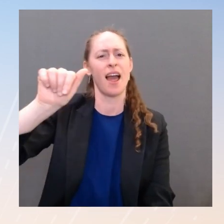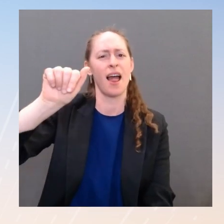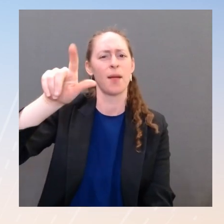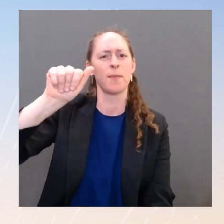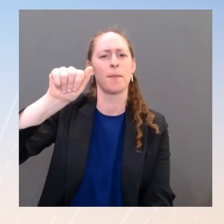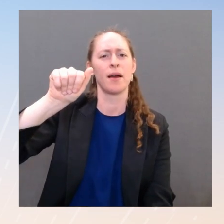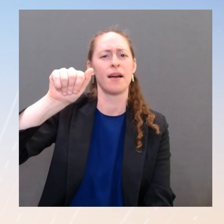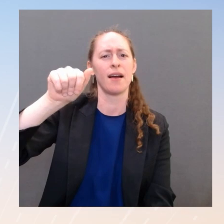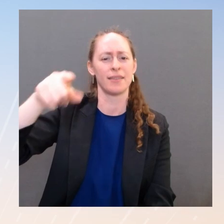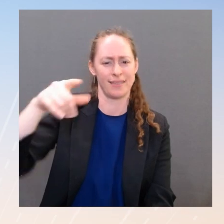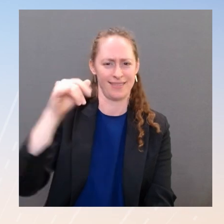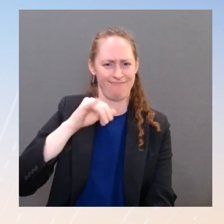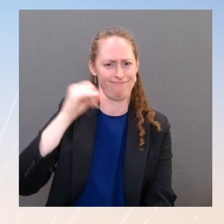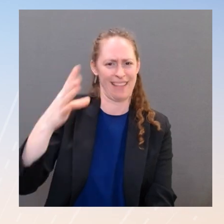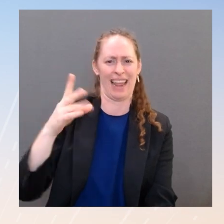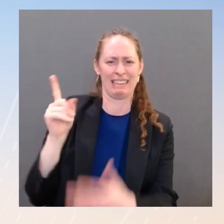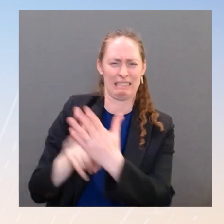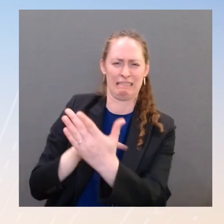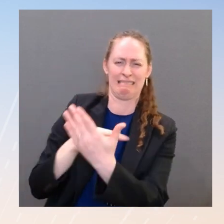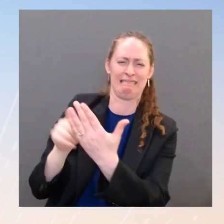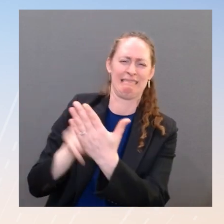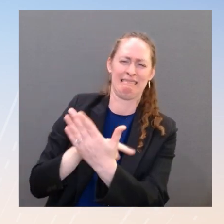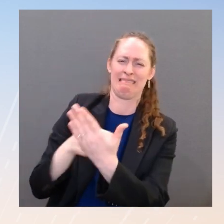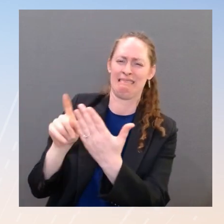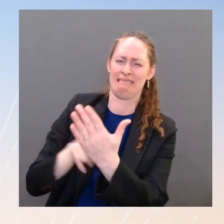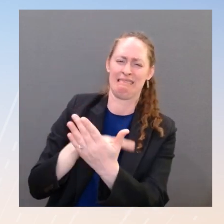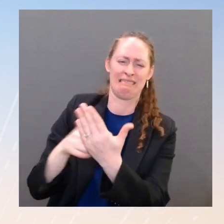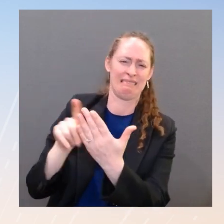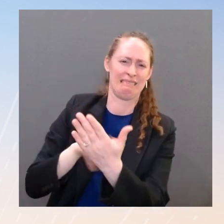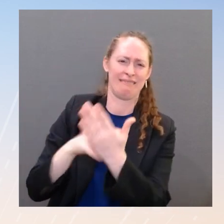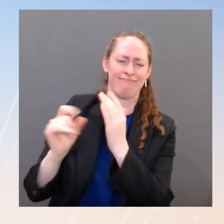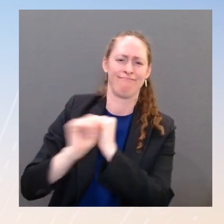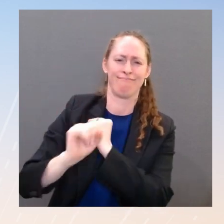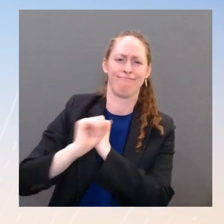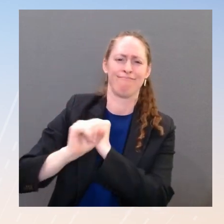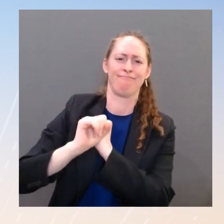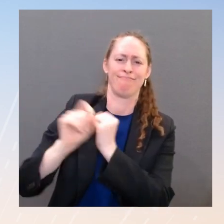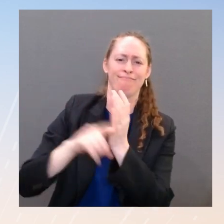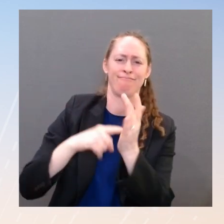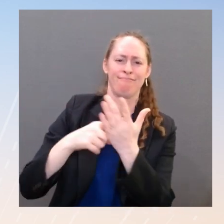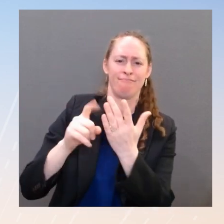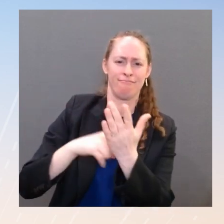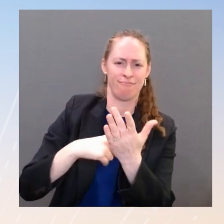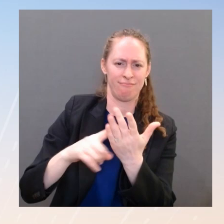Ms. Psaki: I expect we'll have more for you tomorrow on that once it's finalized. Typically, we don't finalize until the night before.